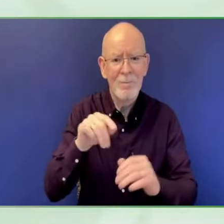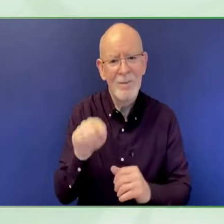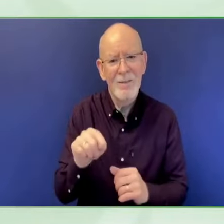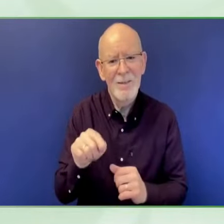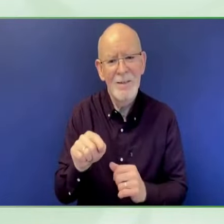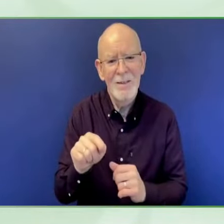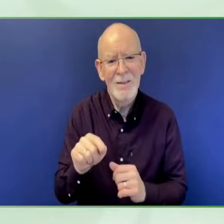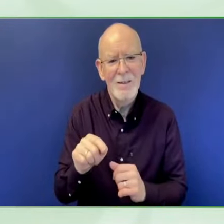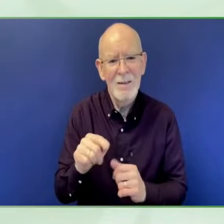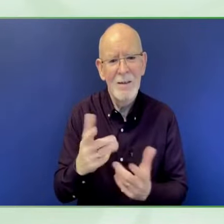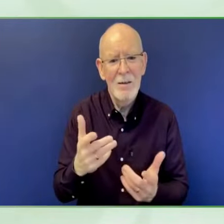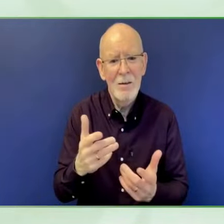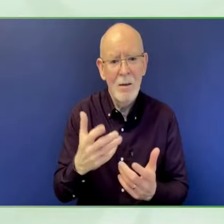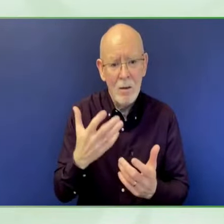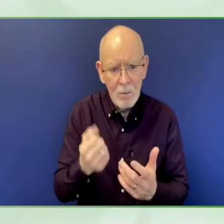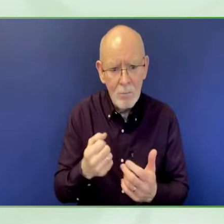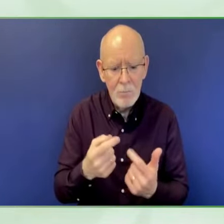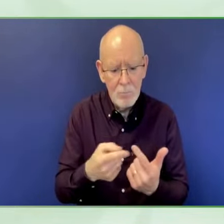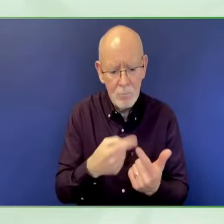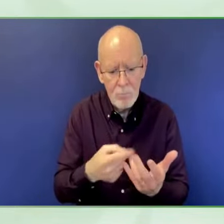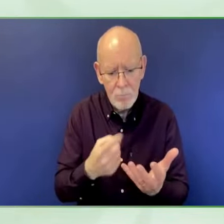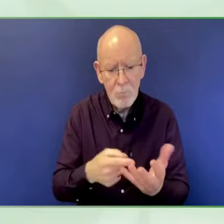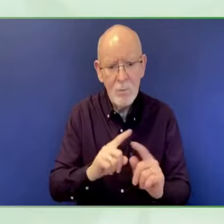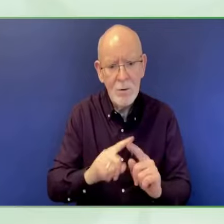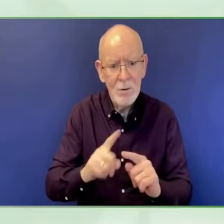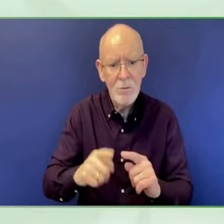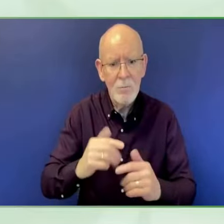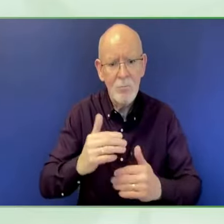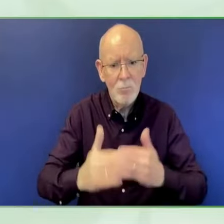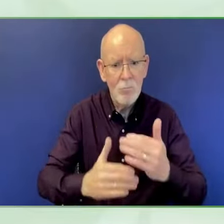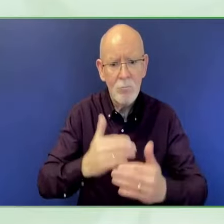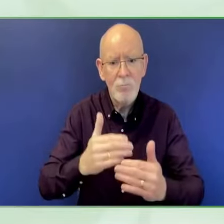choice, control, to persons with disabilities.